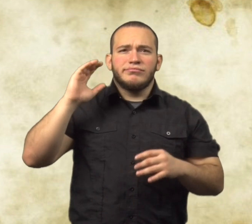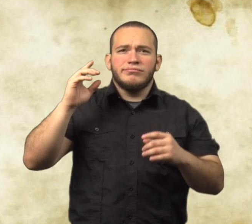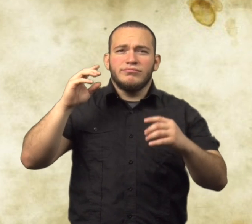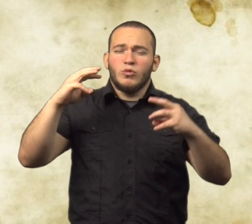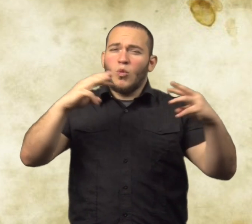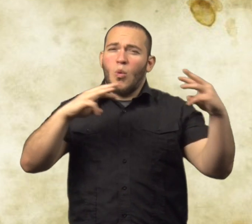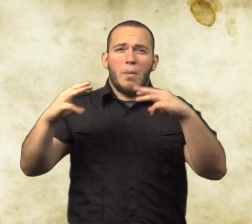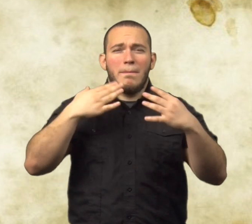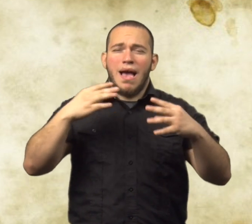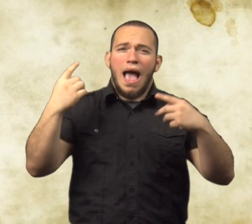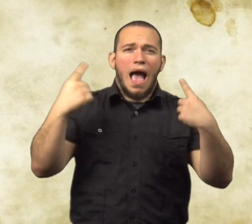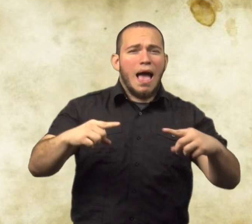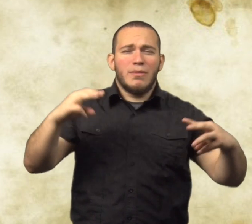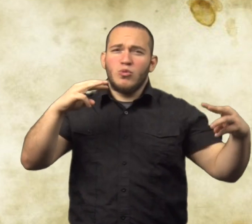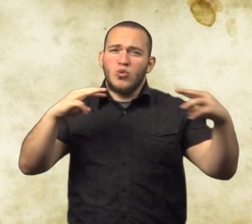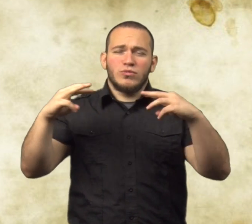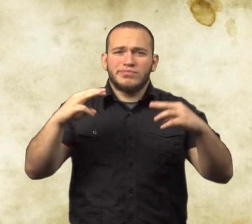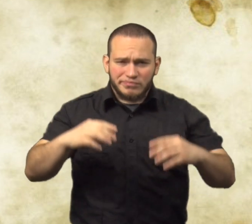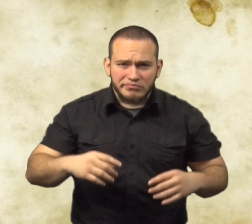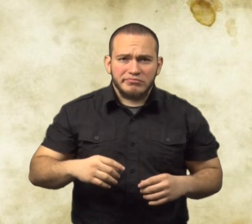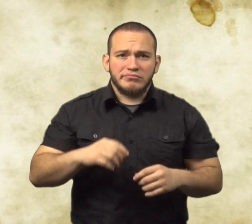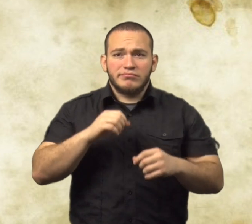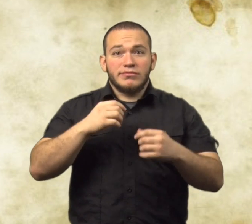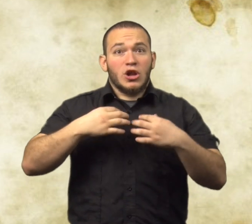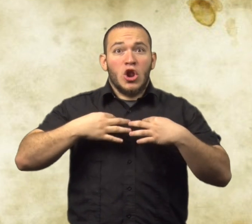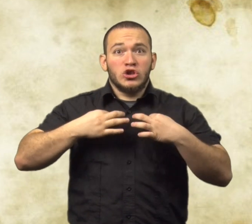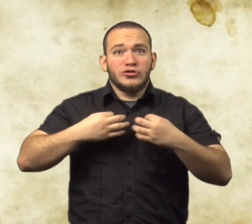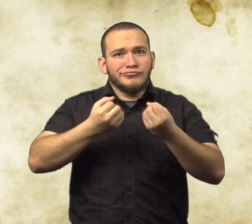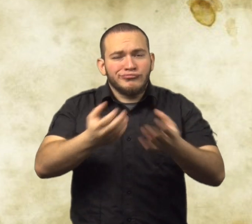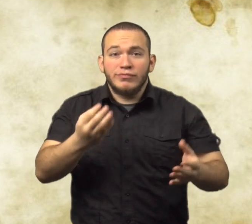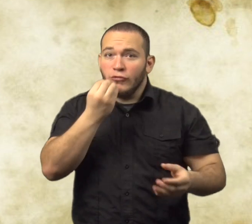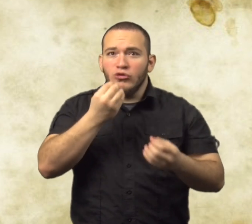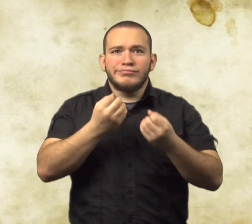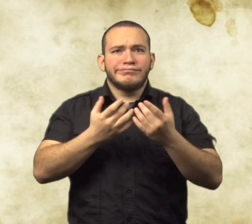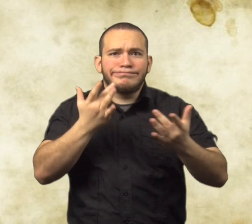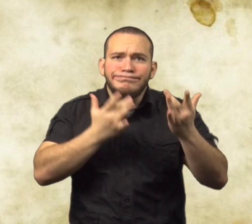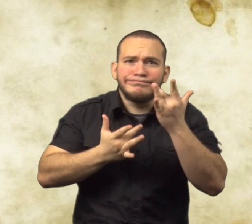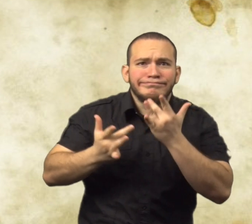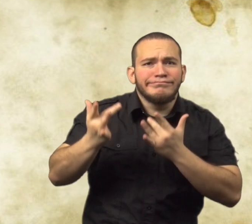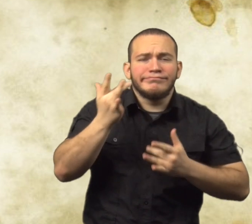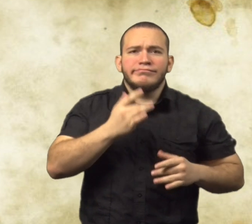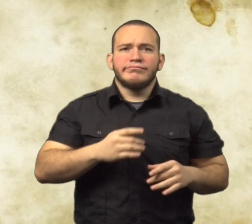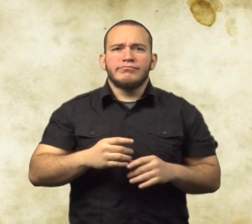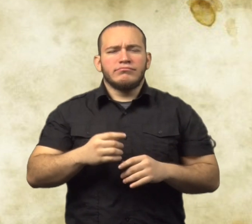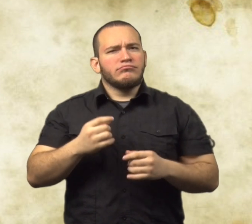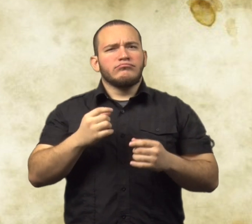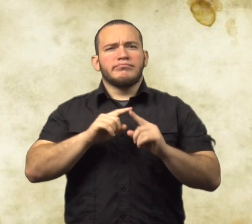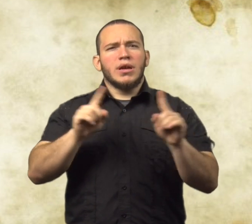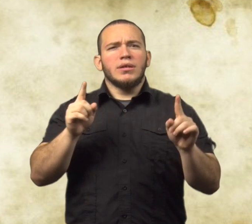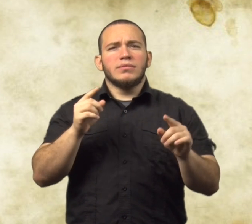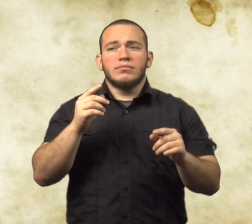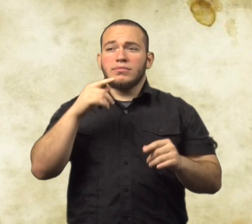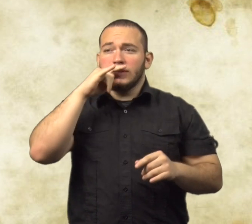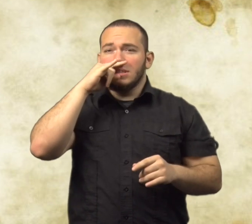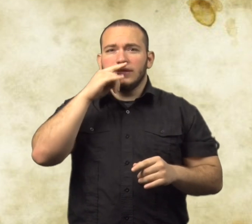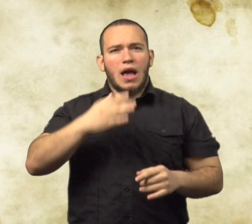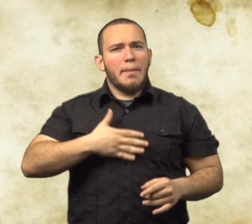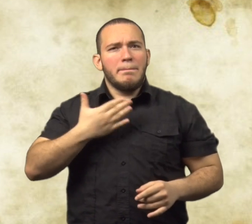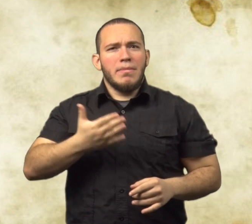Imagine a long time ago in the war. Bad things happened. Clothing gets worn out. People run out of food.